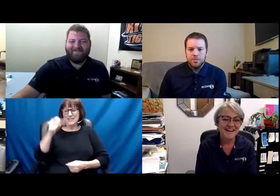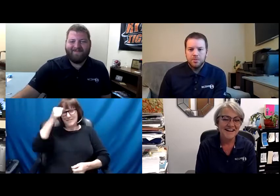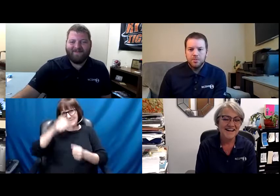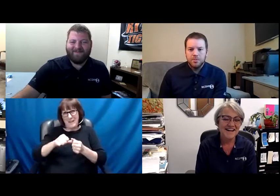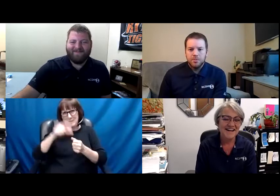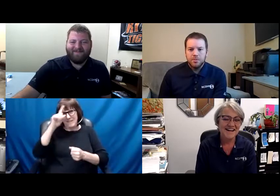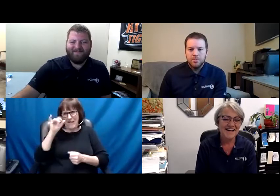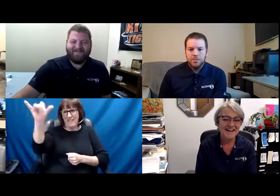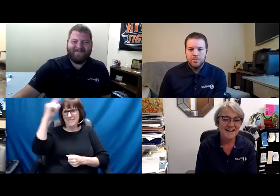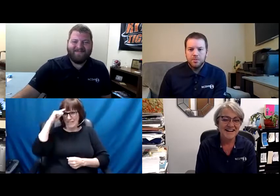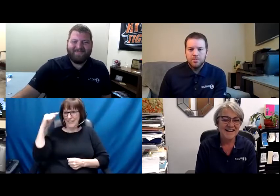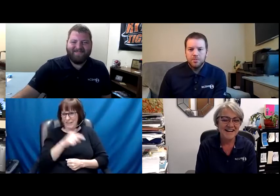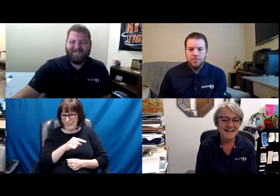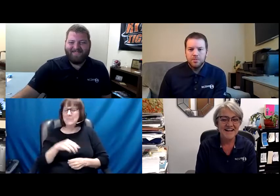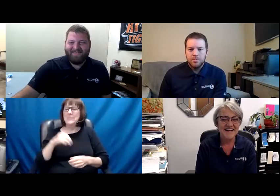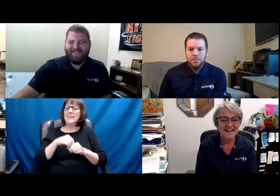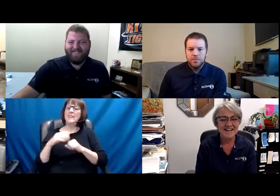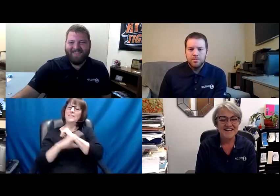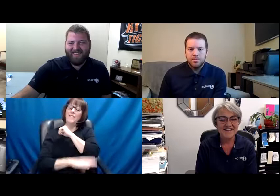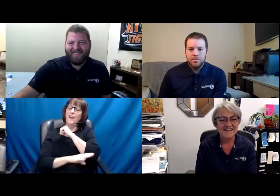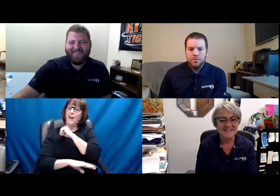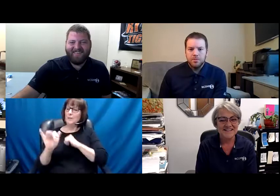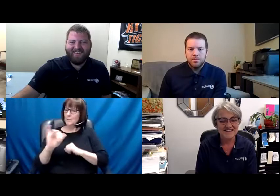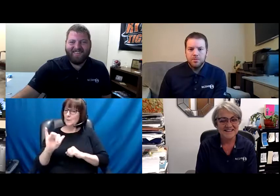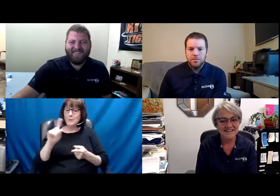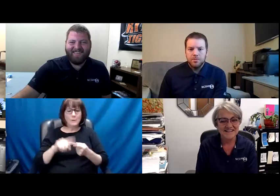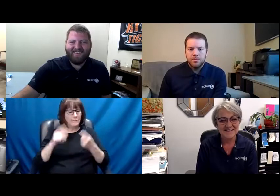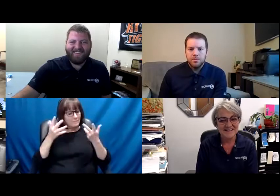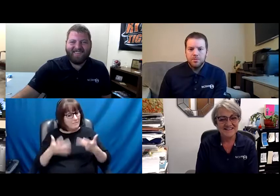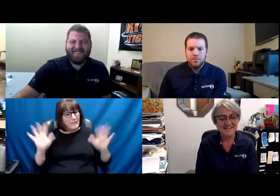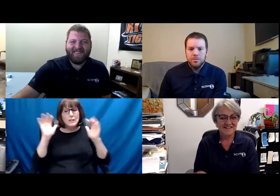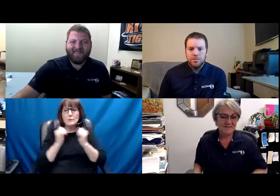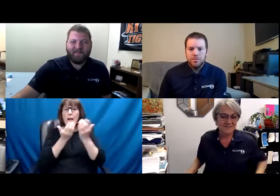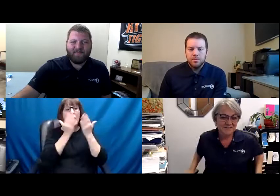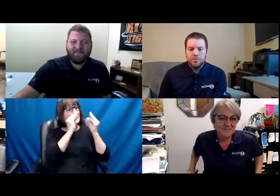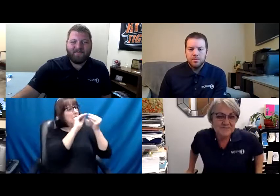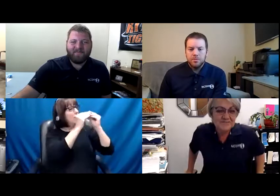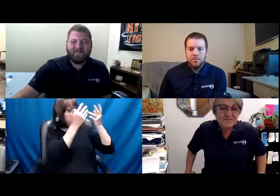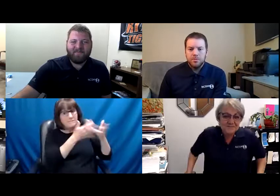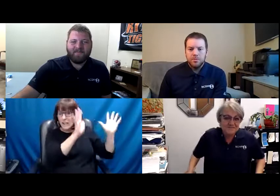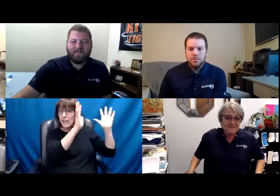I'm also in the fall then once you're done with your Halloween decorations you can decorate for